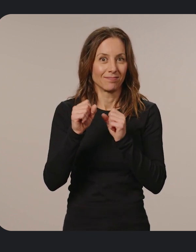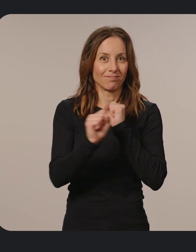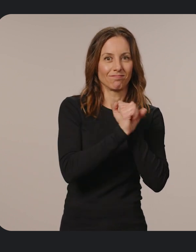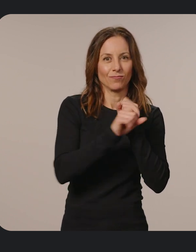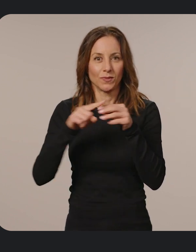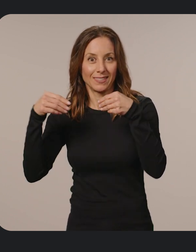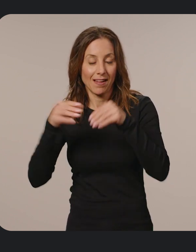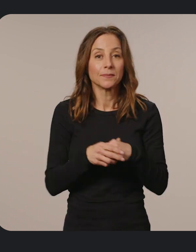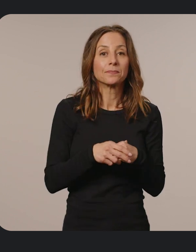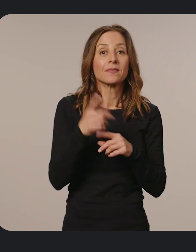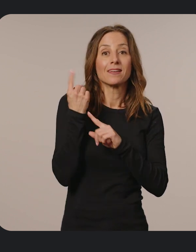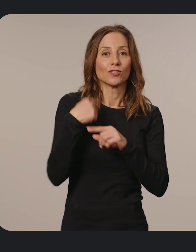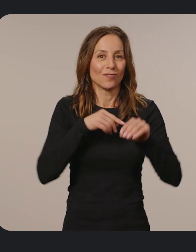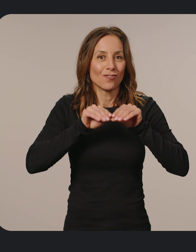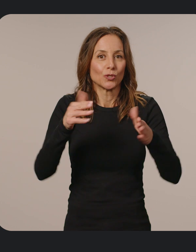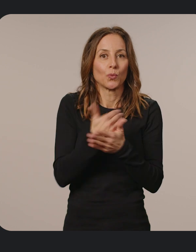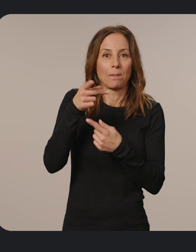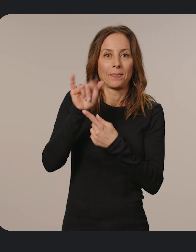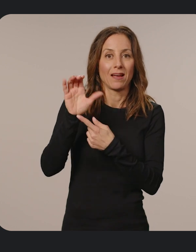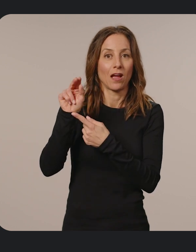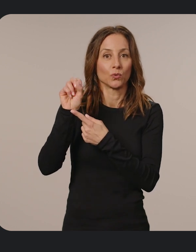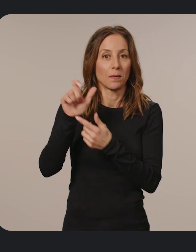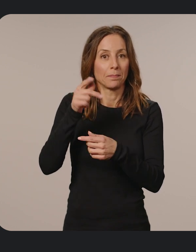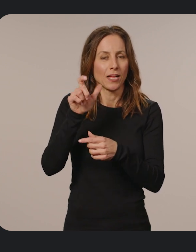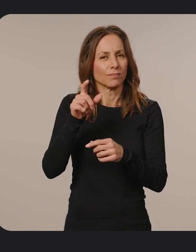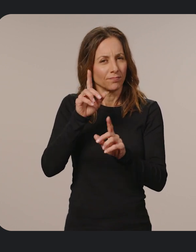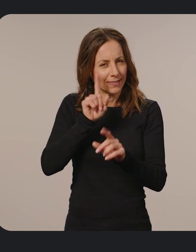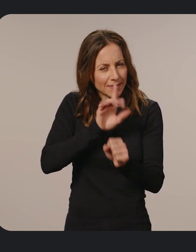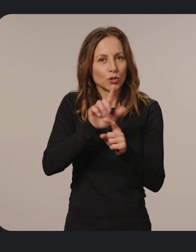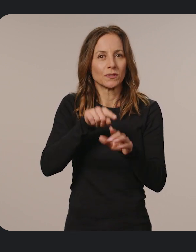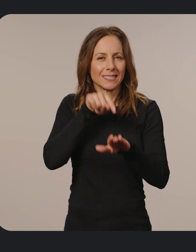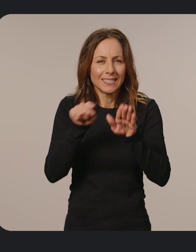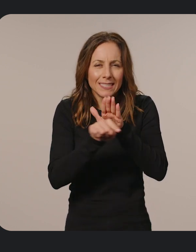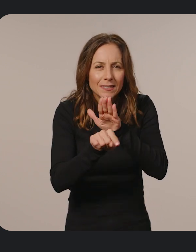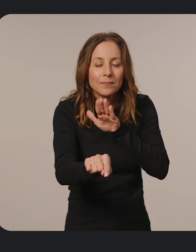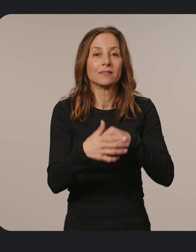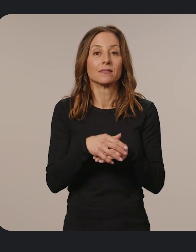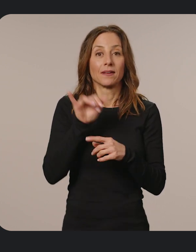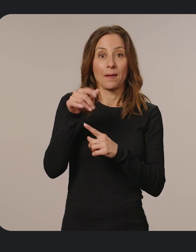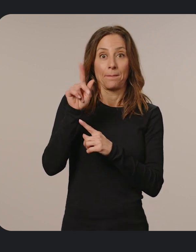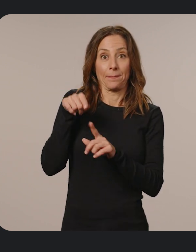Last year, we launched a new Play Console page dedicated to deep links. This page flags broken deep links and gives